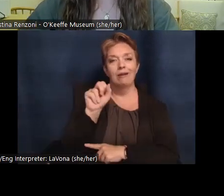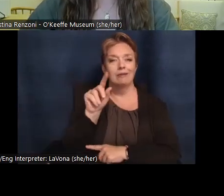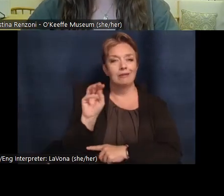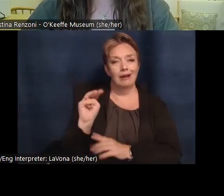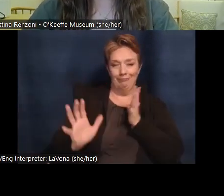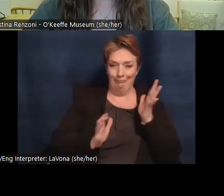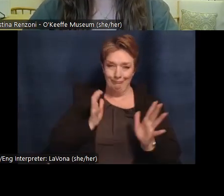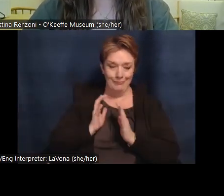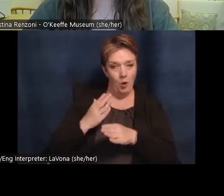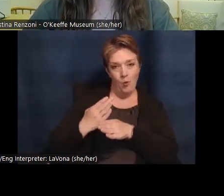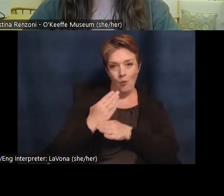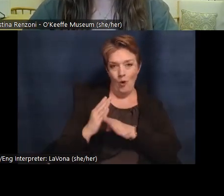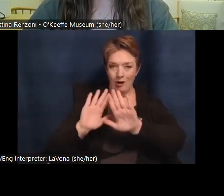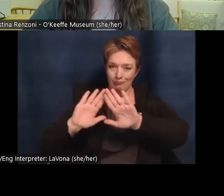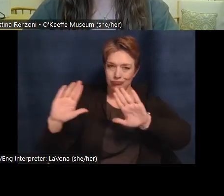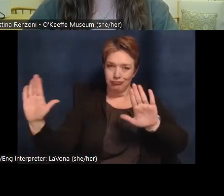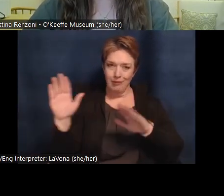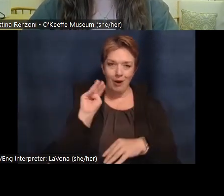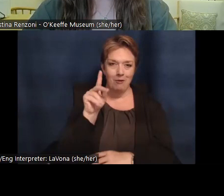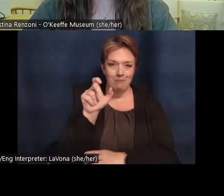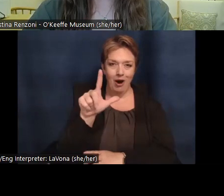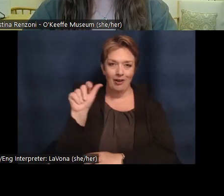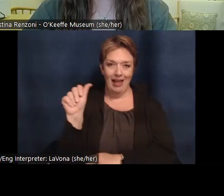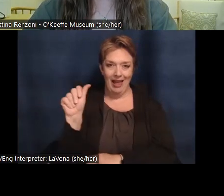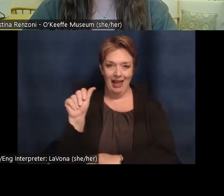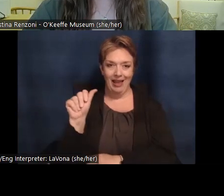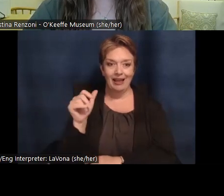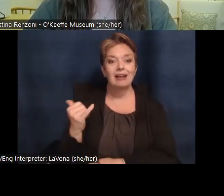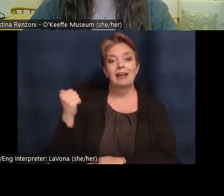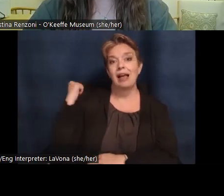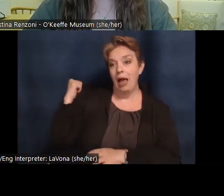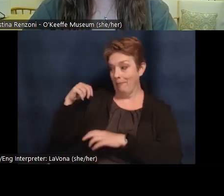The passenger seat could be removed and replaced with a table for her art supplies.